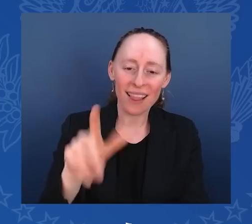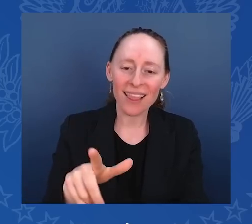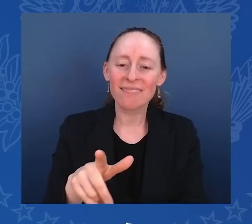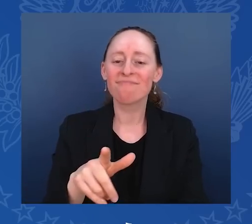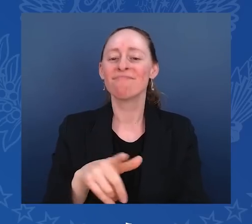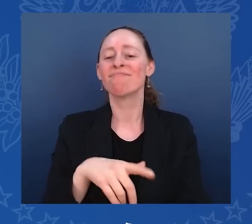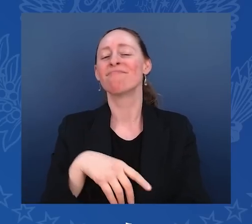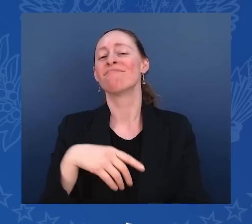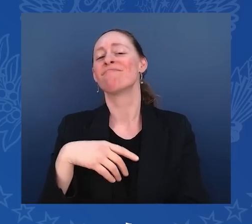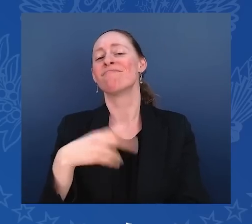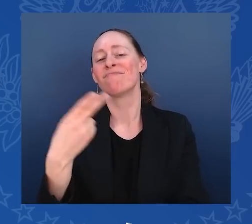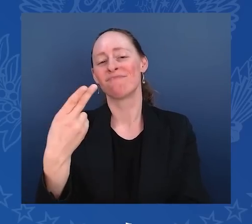They deserve a round of applause.